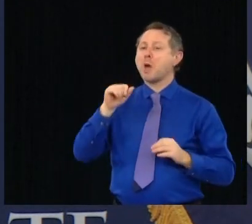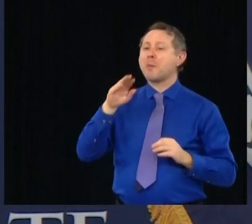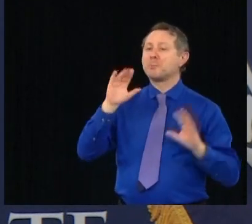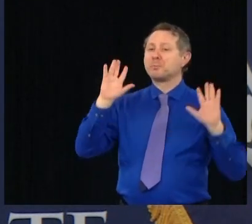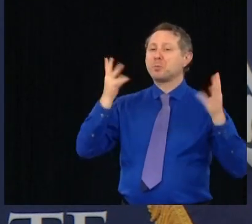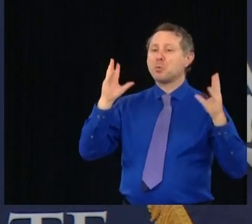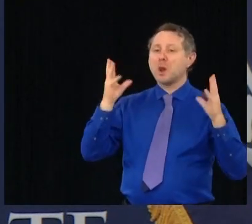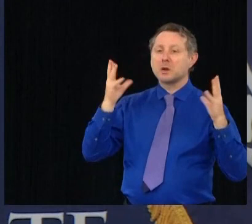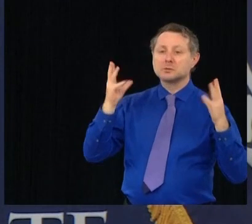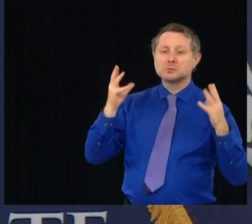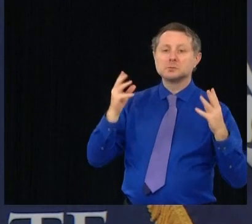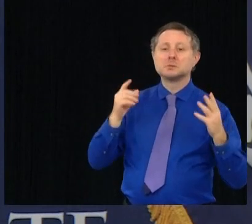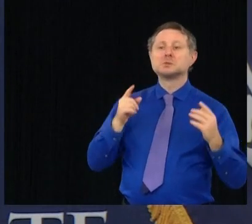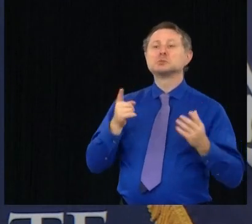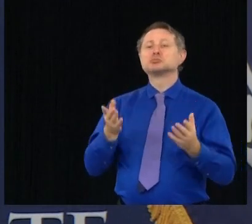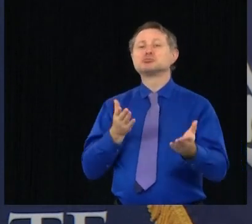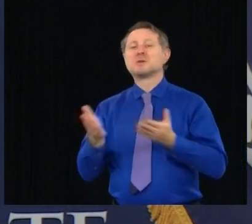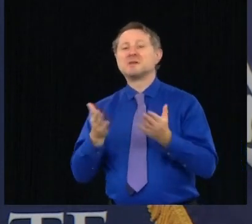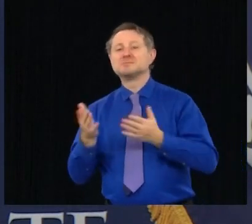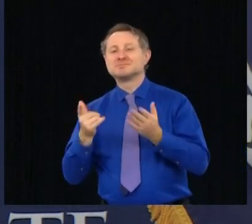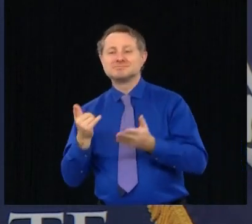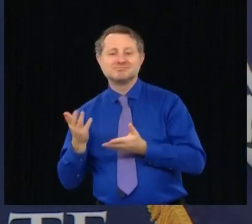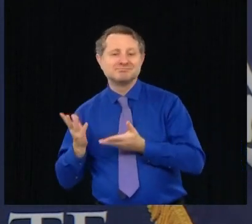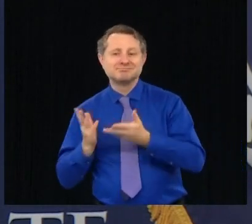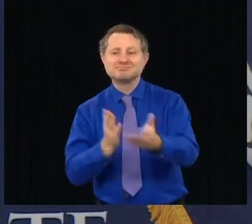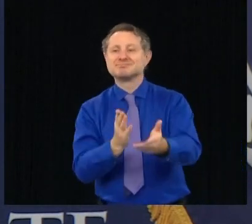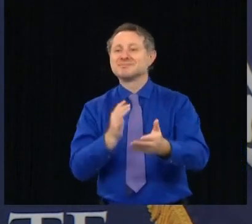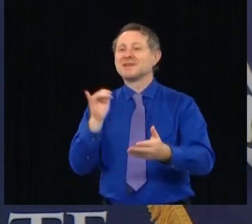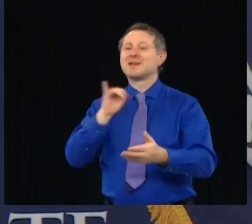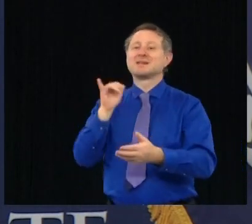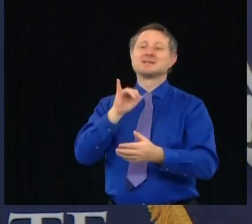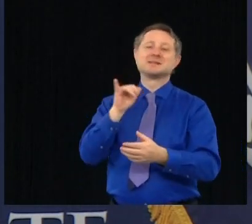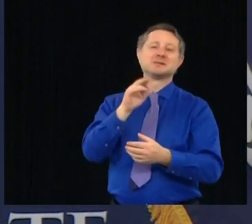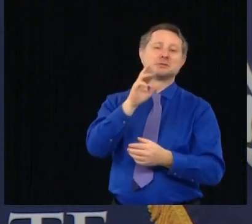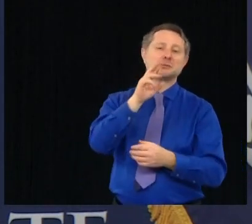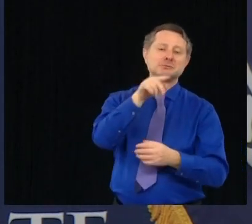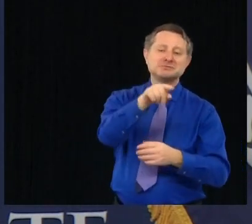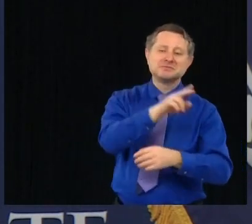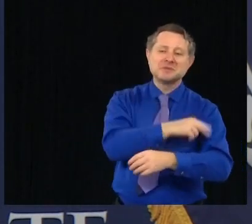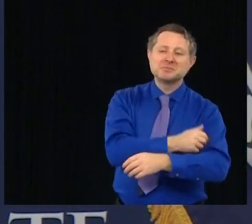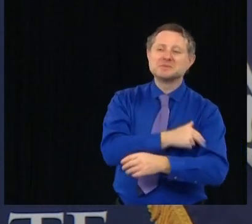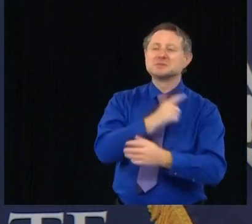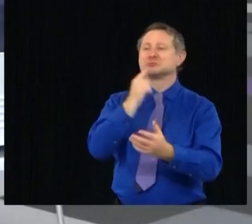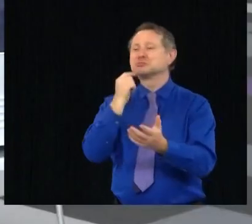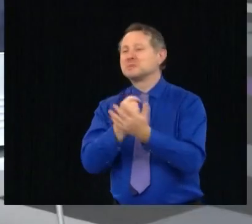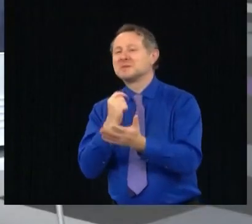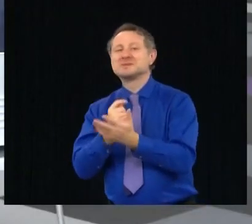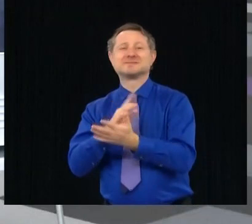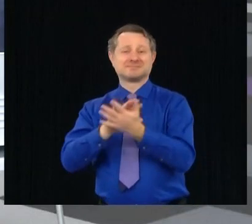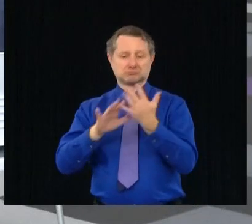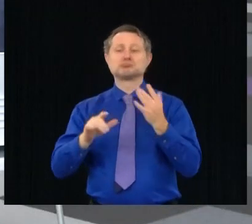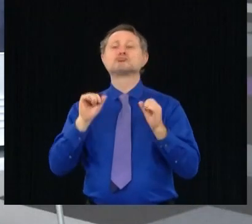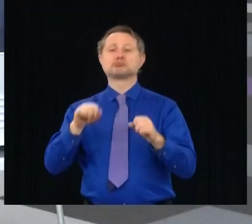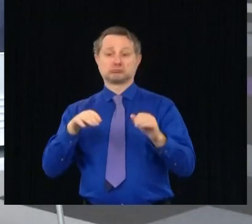SOCIAL DISTANCING. AMBULATORY SERVICES ARE OPEN, YOU KNOW, PEOPLE WHO NEED